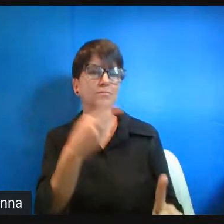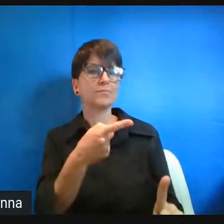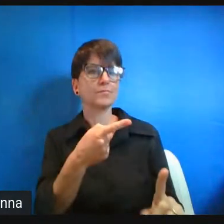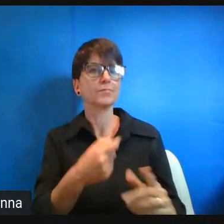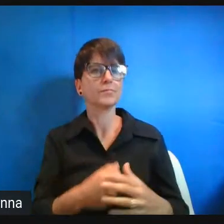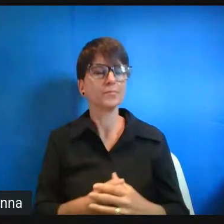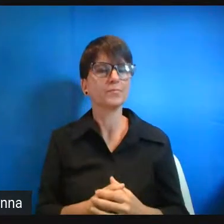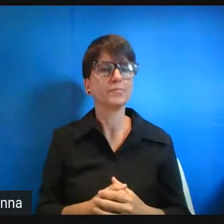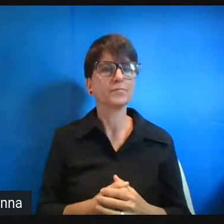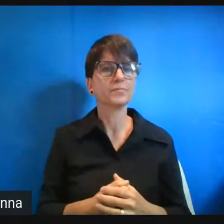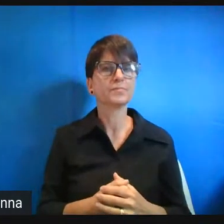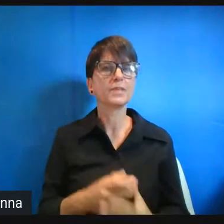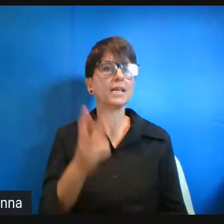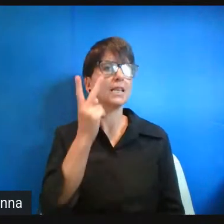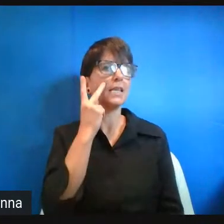to exactly where I was